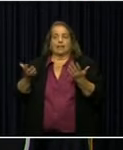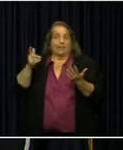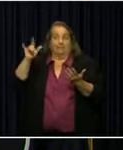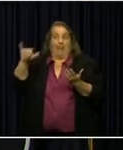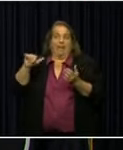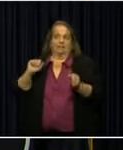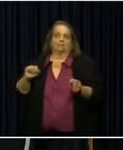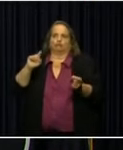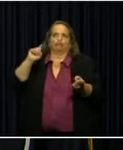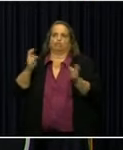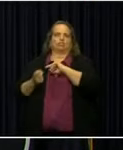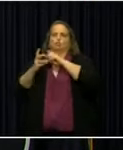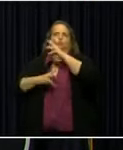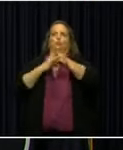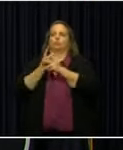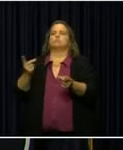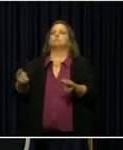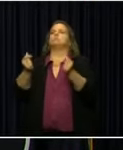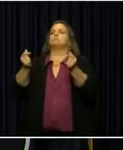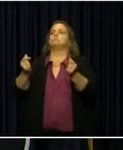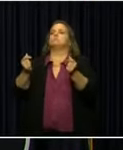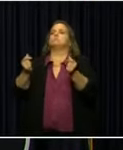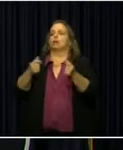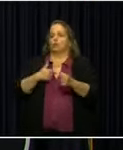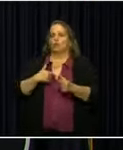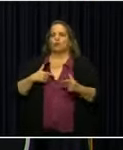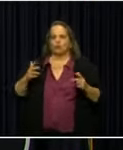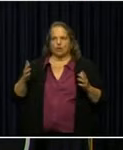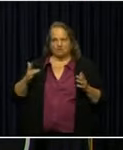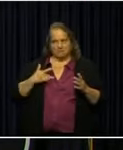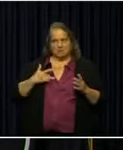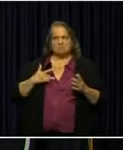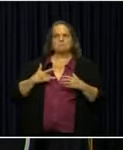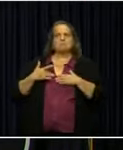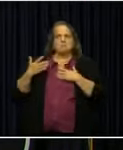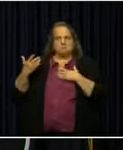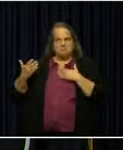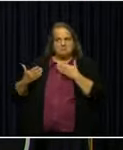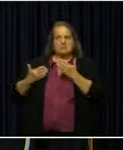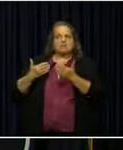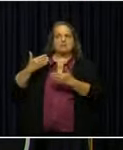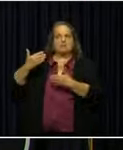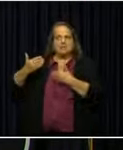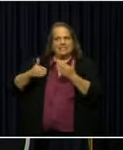WHITE HOUSE GUIDANCE, WHICH IS IN LINE WITH OUR THINKING, AND WE HAVE GIVEN YOU THE KENTUCKY